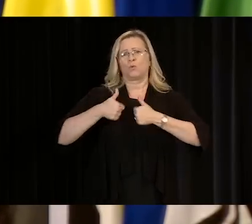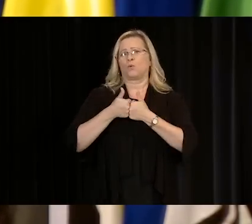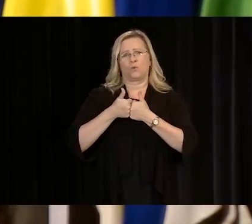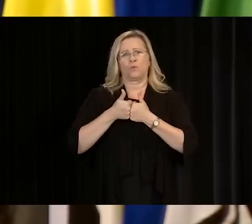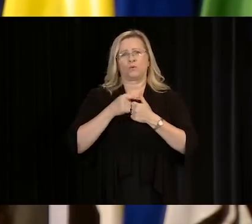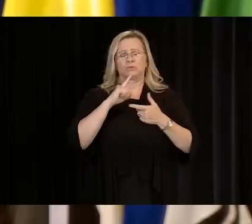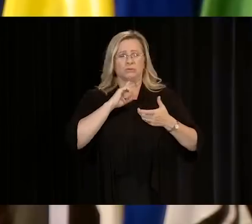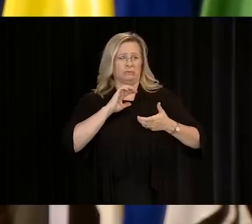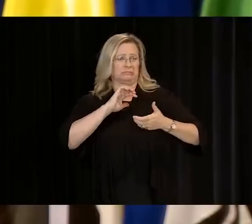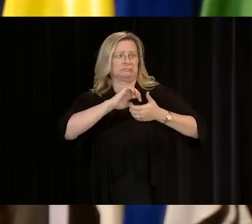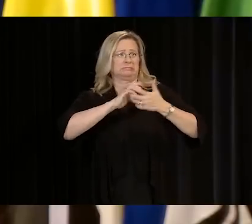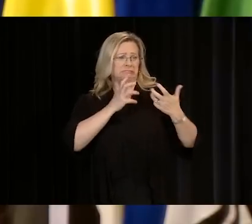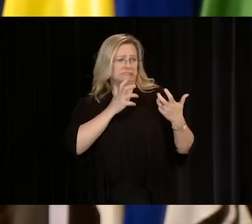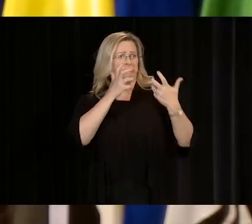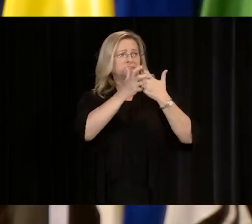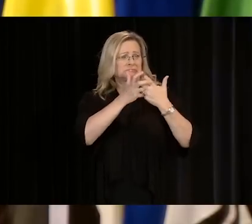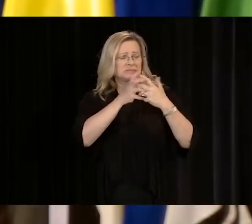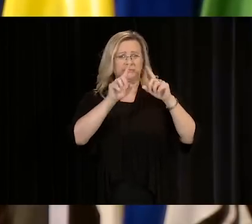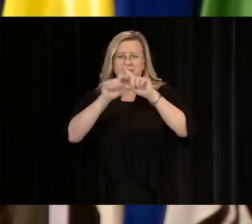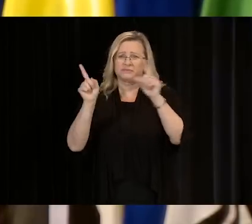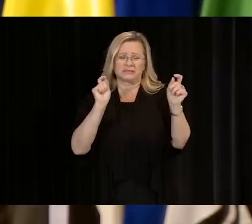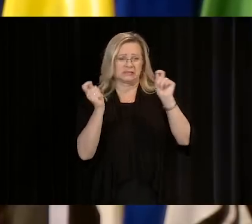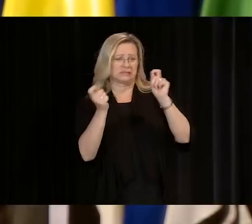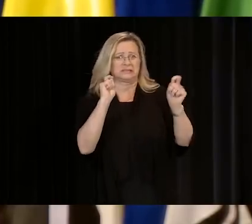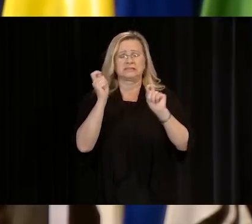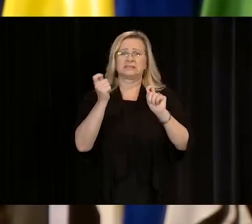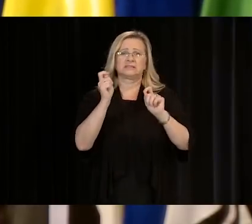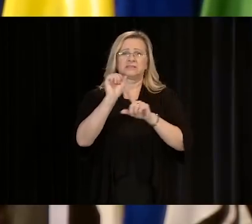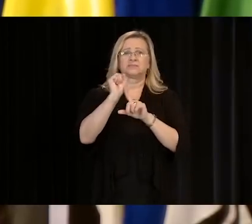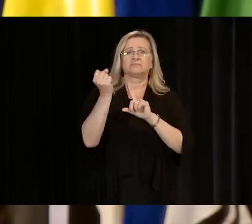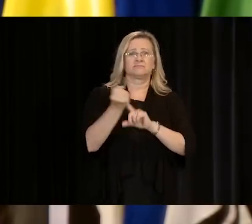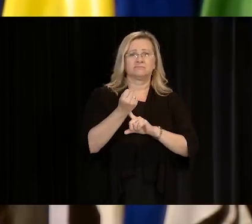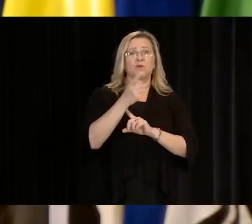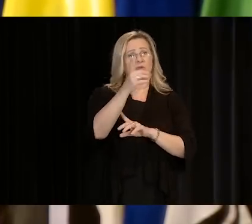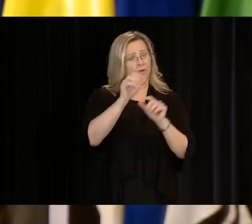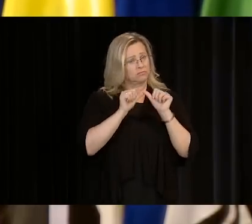AND YOUR RESILIENCE HAS PREPARED YOU TO FACE THE MANY OPPORTUNITIES